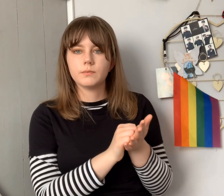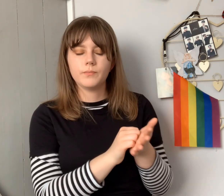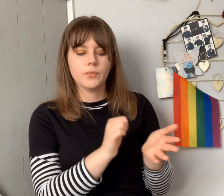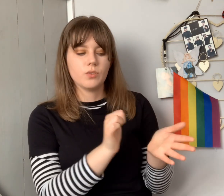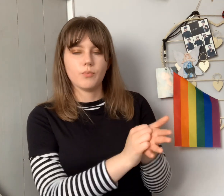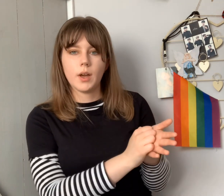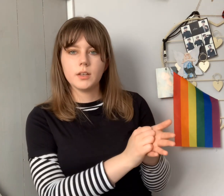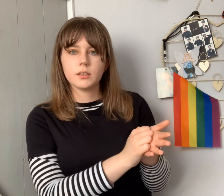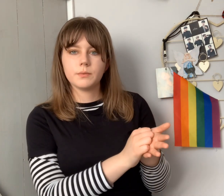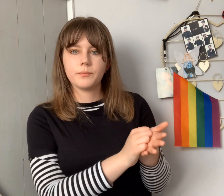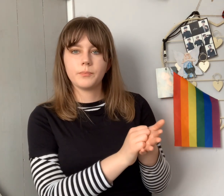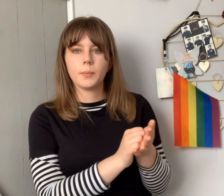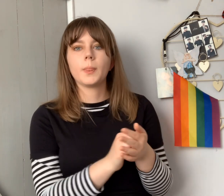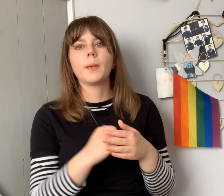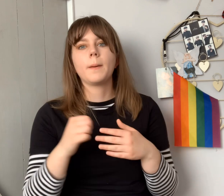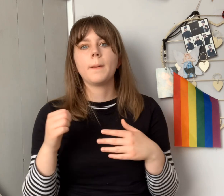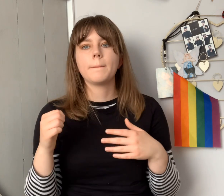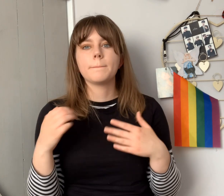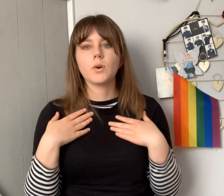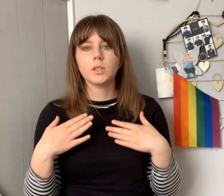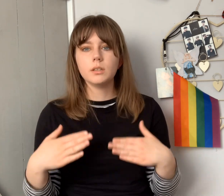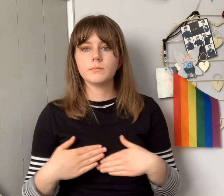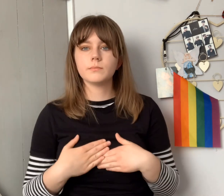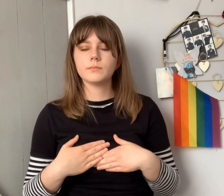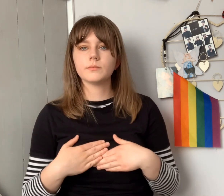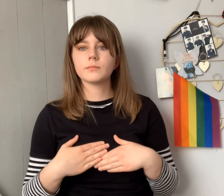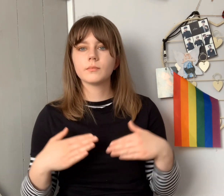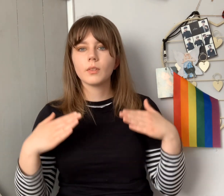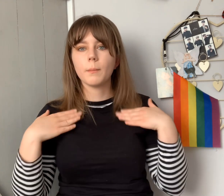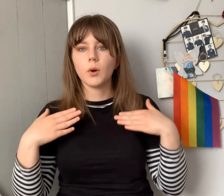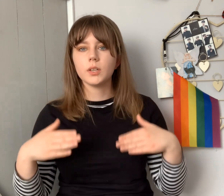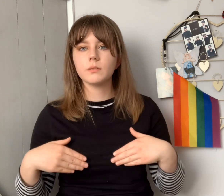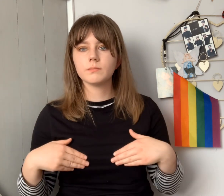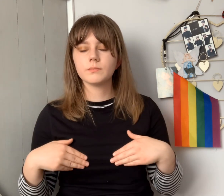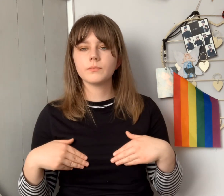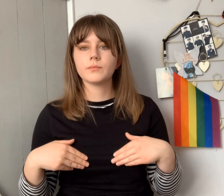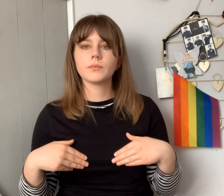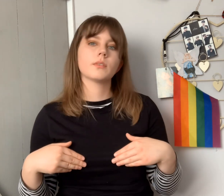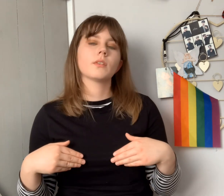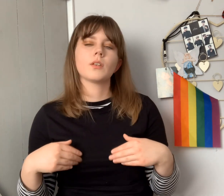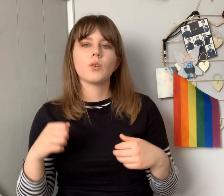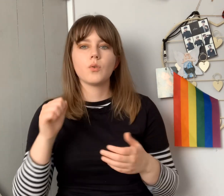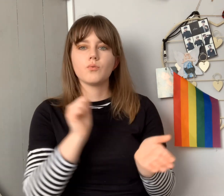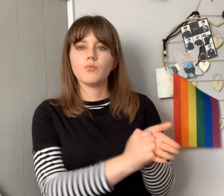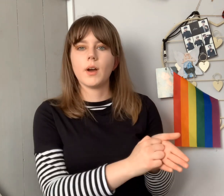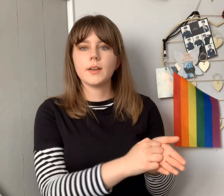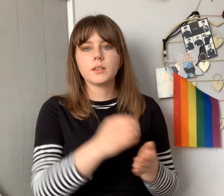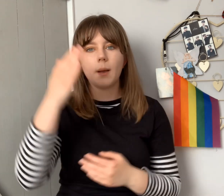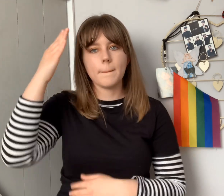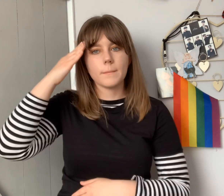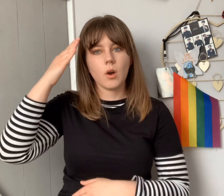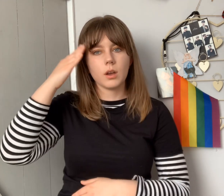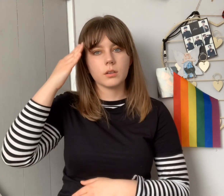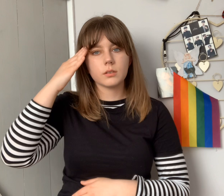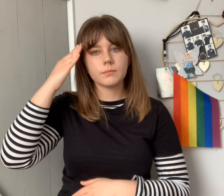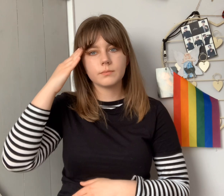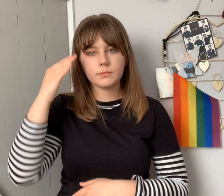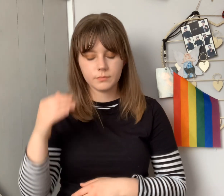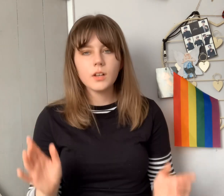"Right body, right mind"